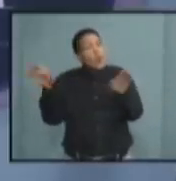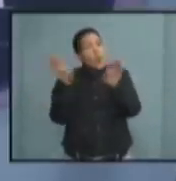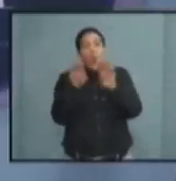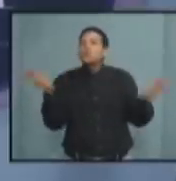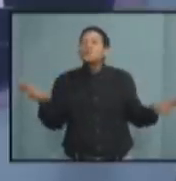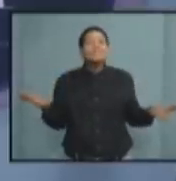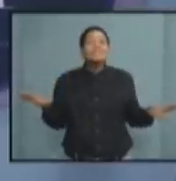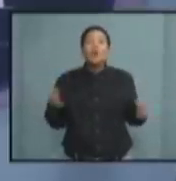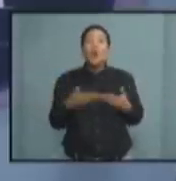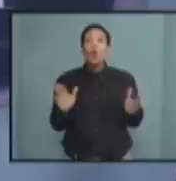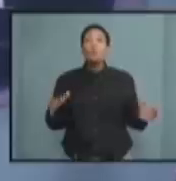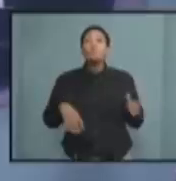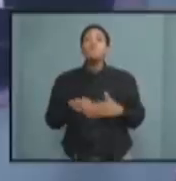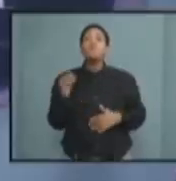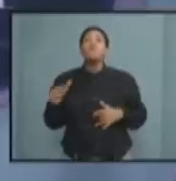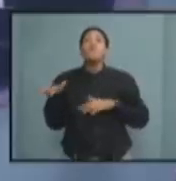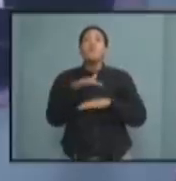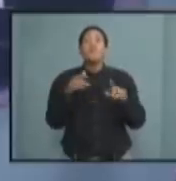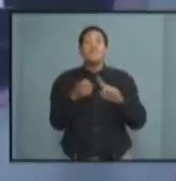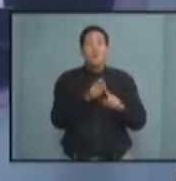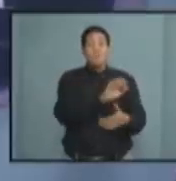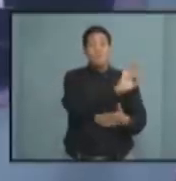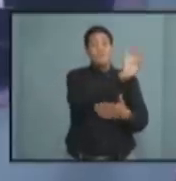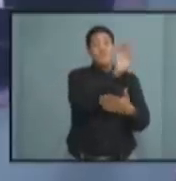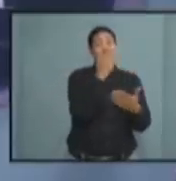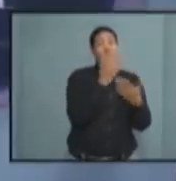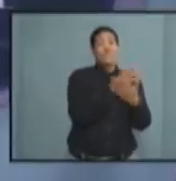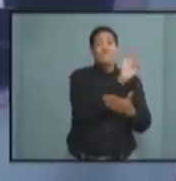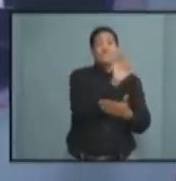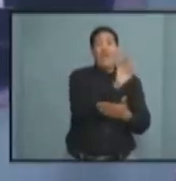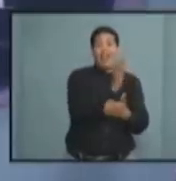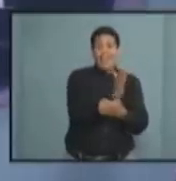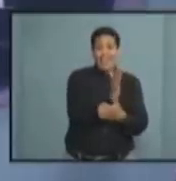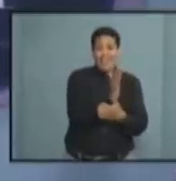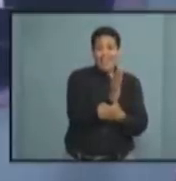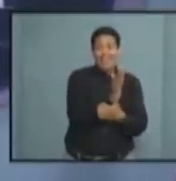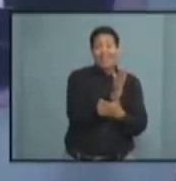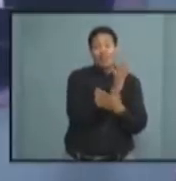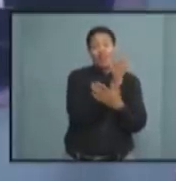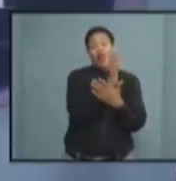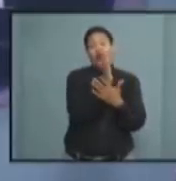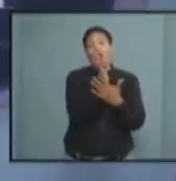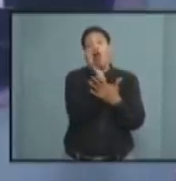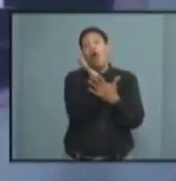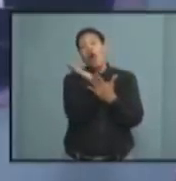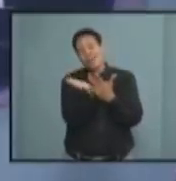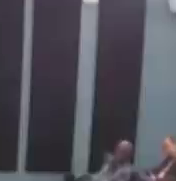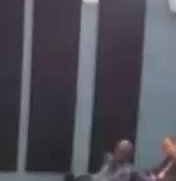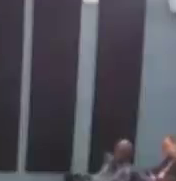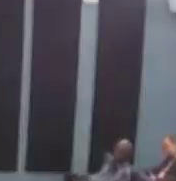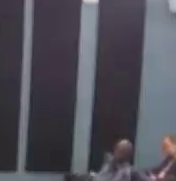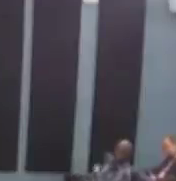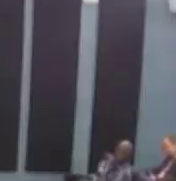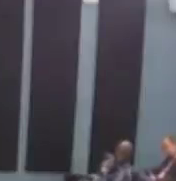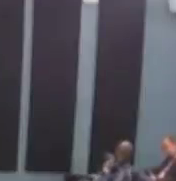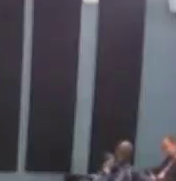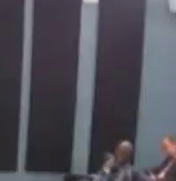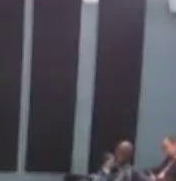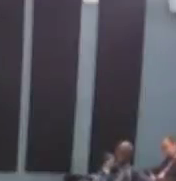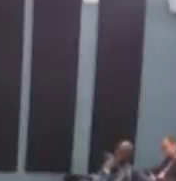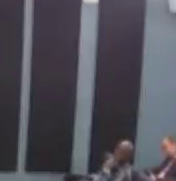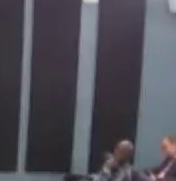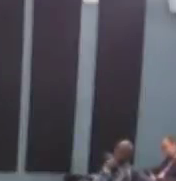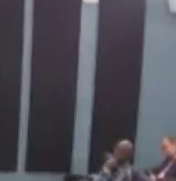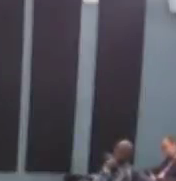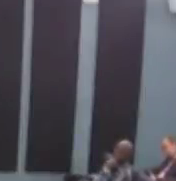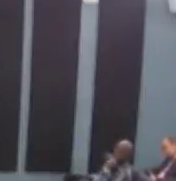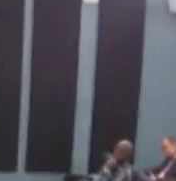from Good Friday through to Easter Monday our vows have been changes to the